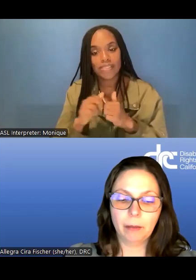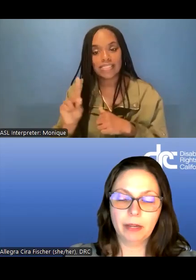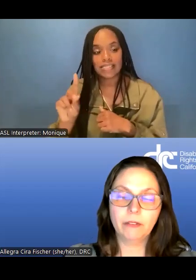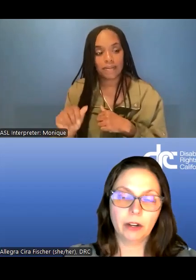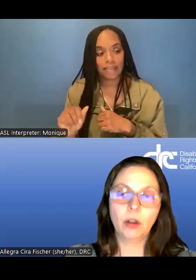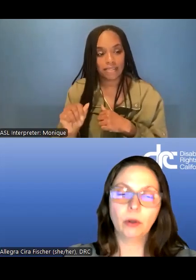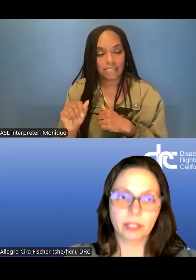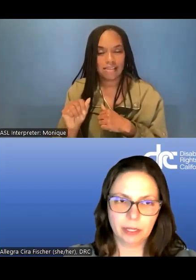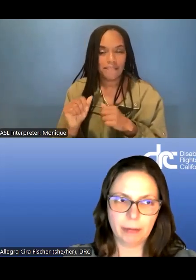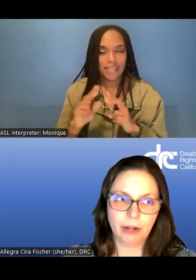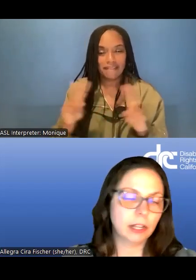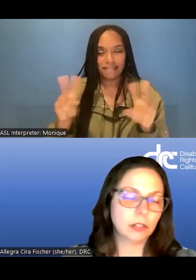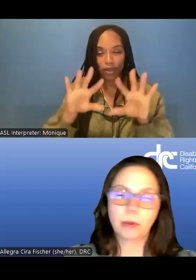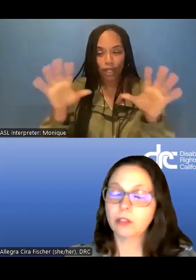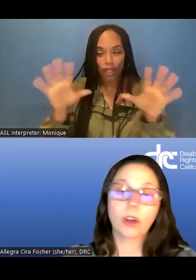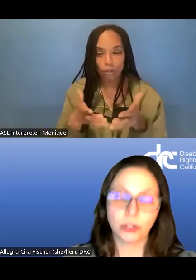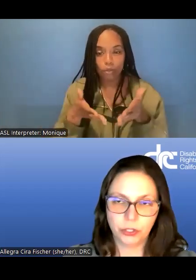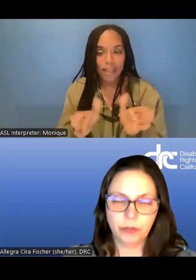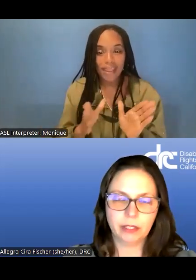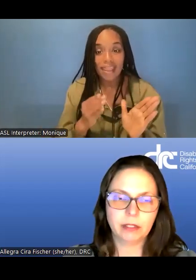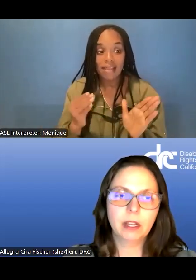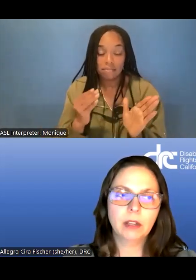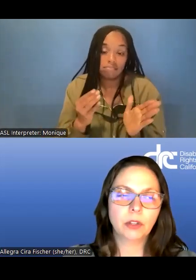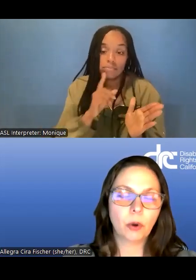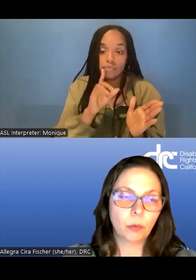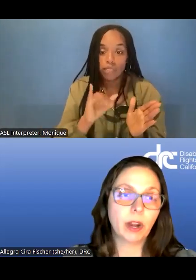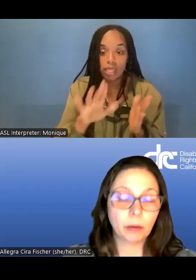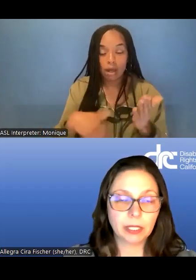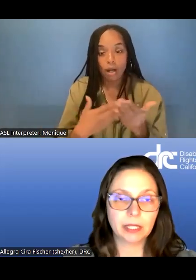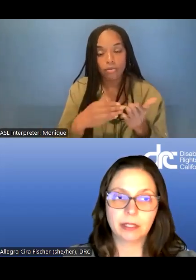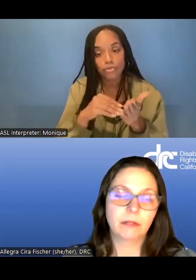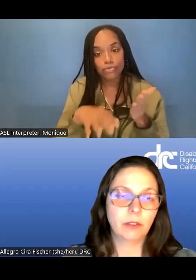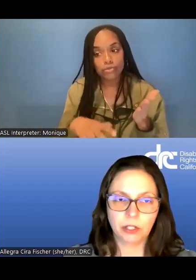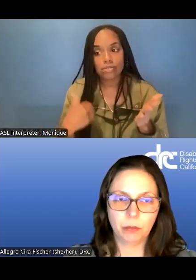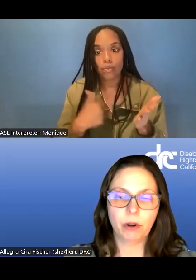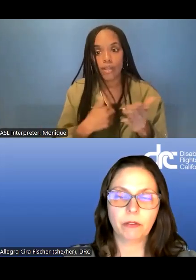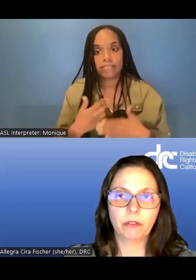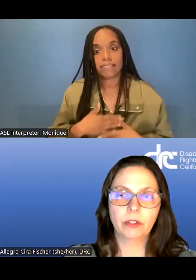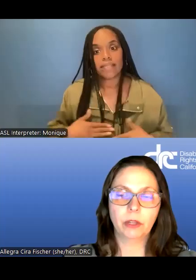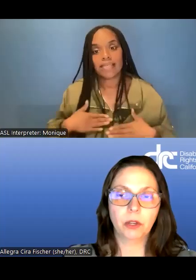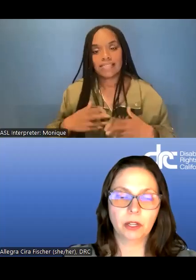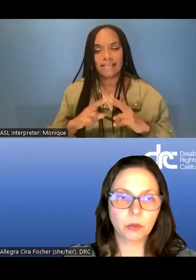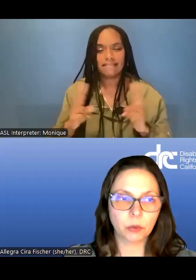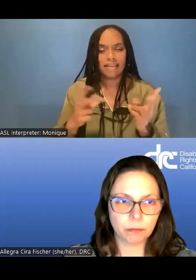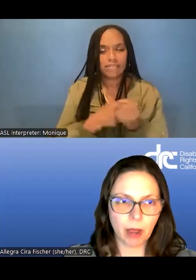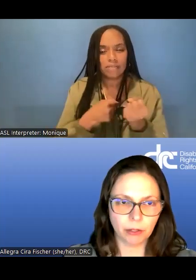in a very holistic manner as well as all students. So we are pleased some very supportive of the community schools model.